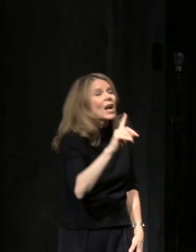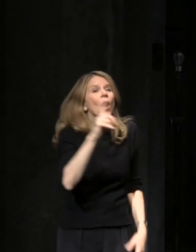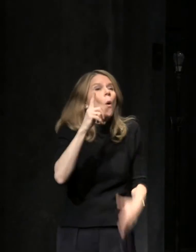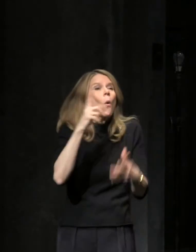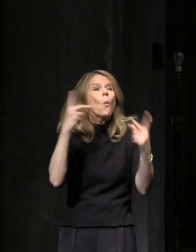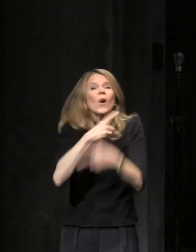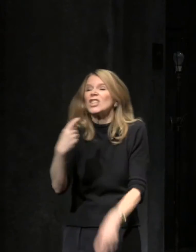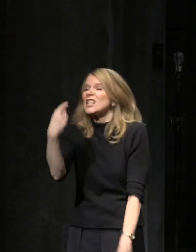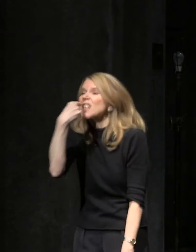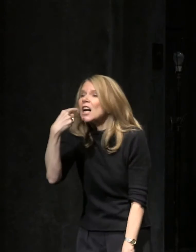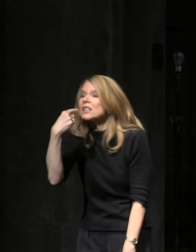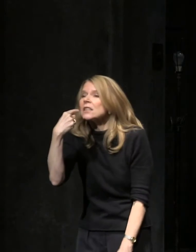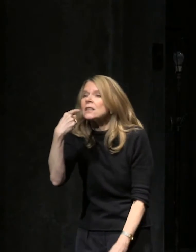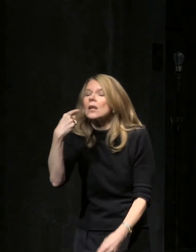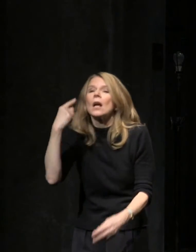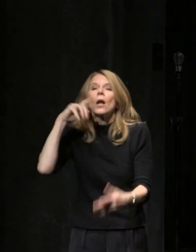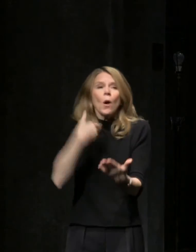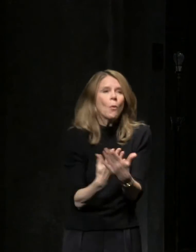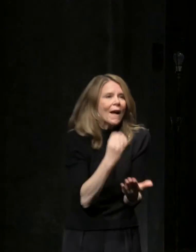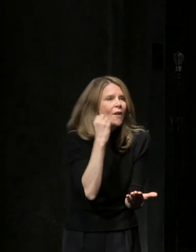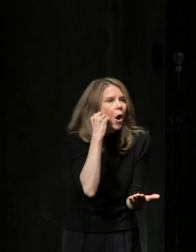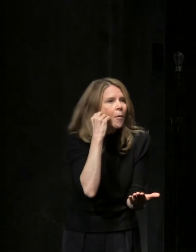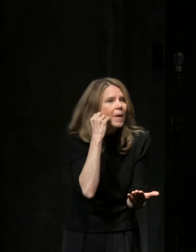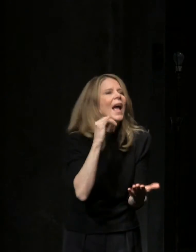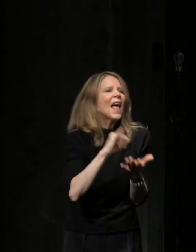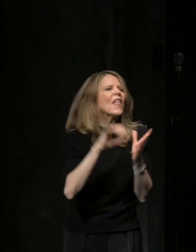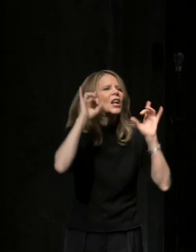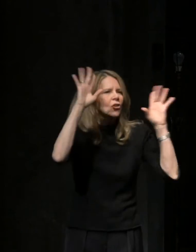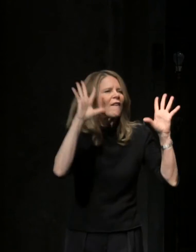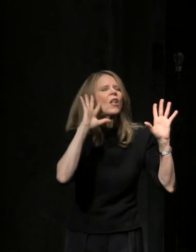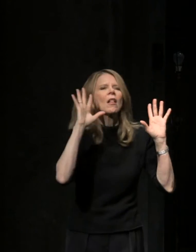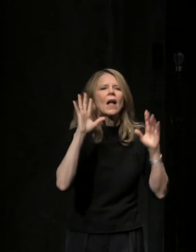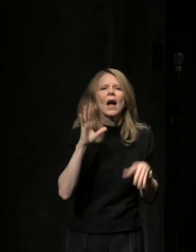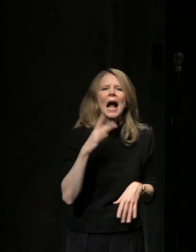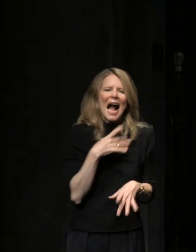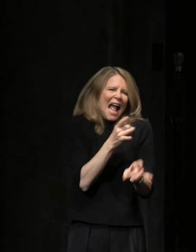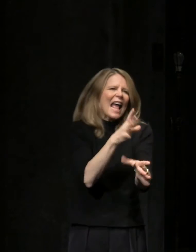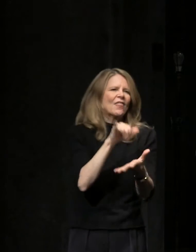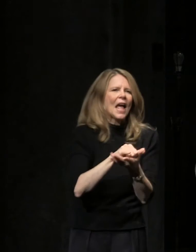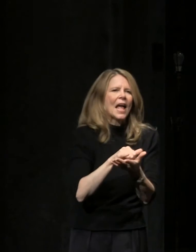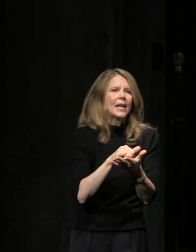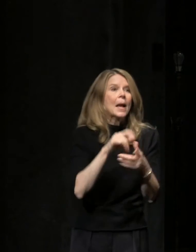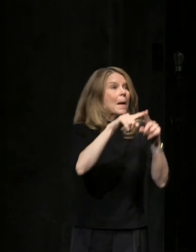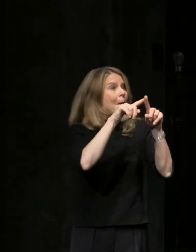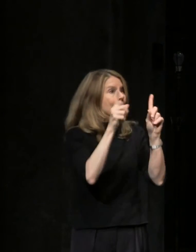when you get home. Then it's horrible. I hate it.” He said, “But when we go to Special